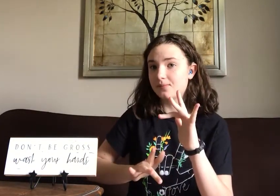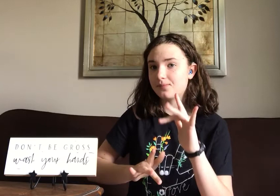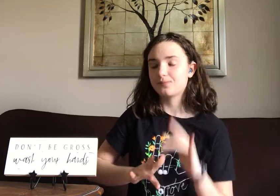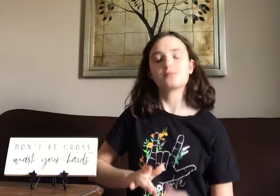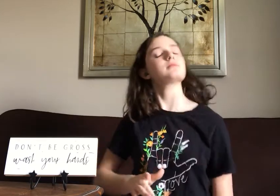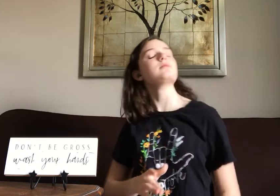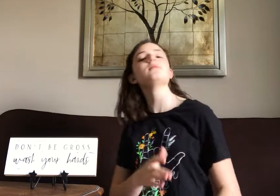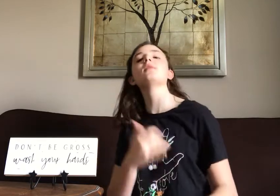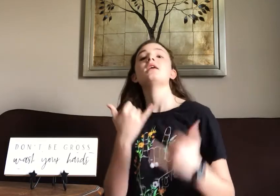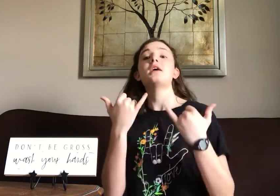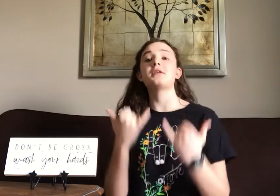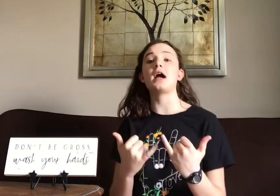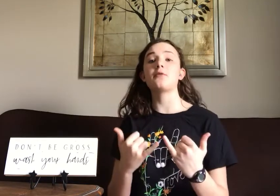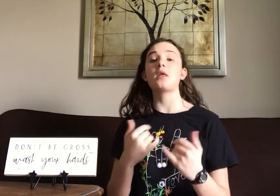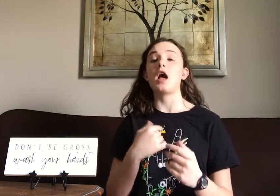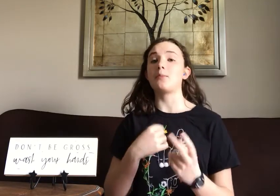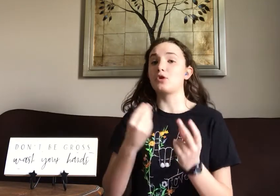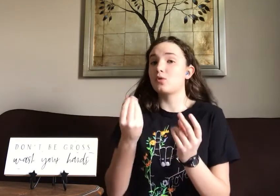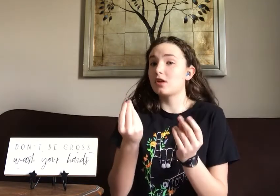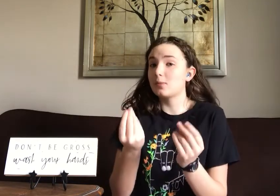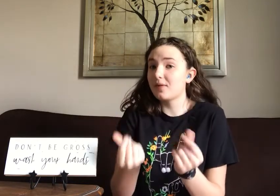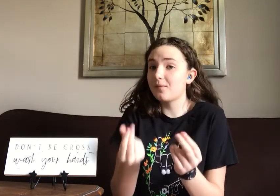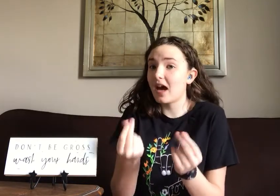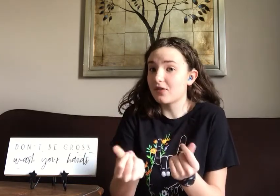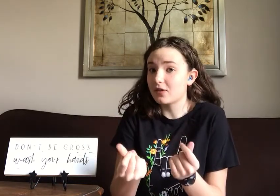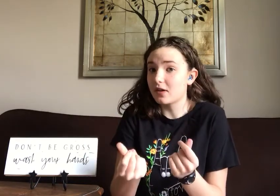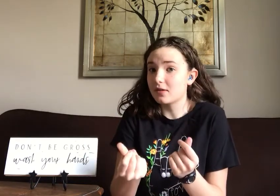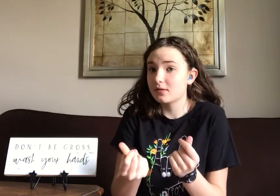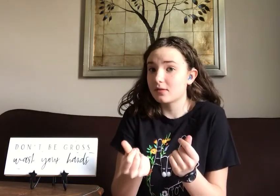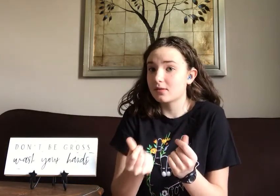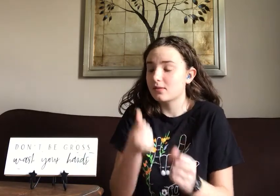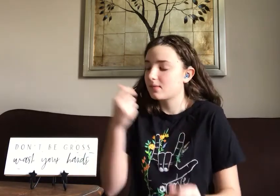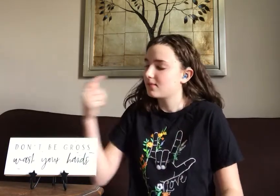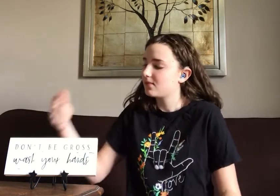Now, I’m going to do it a little bit faster.